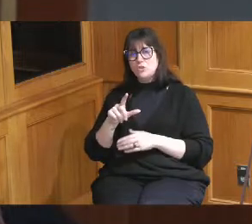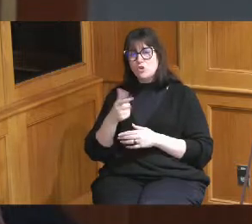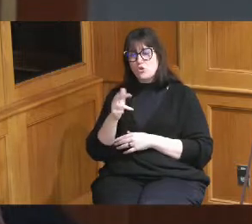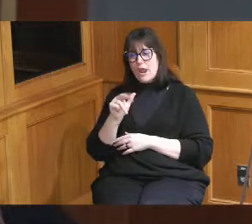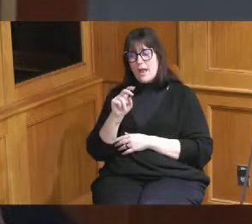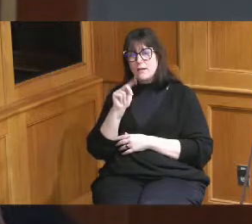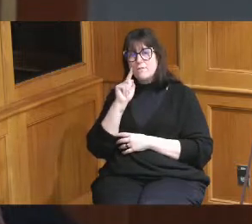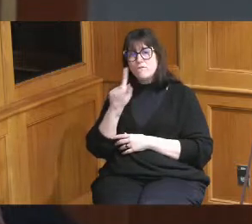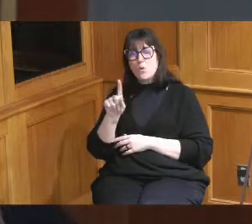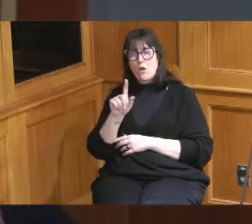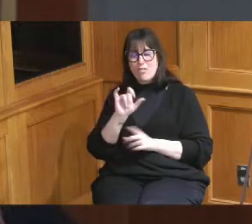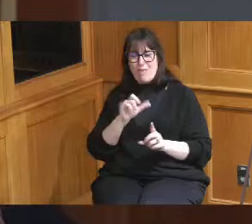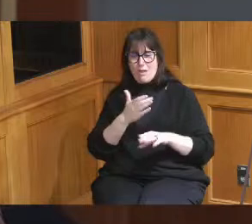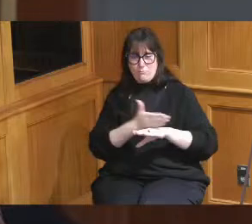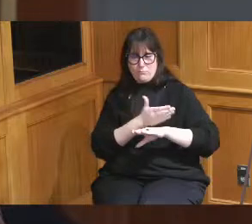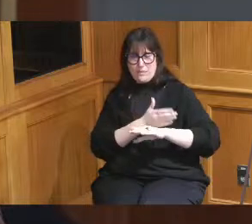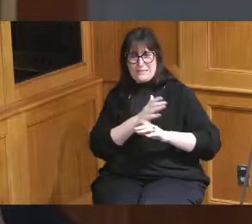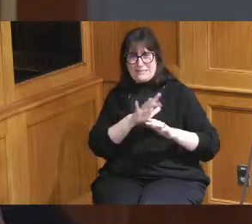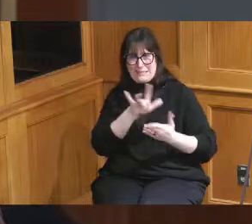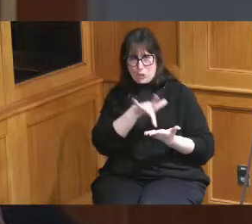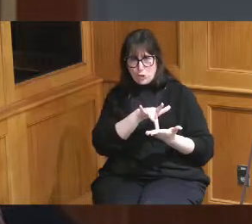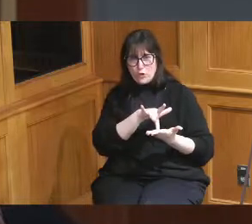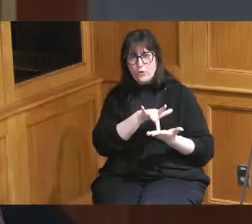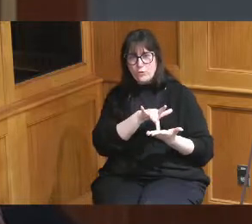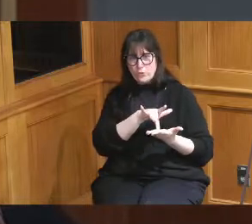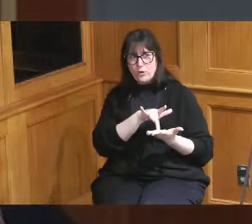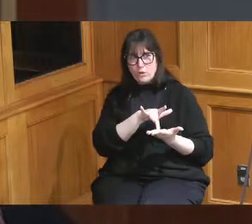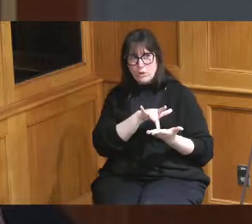association of counties and our and our national emergency marriage Association so I'm following